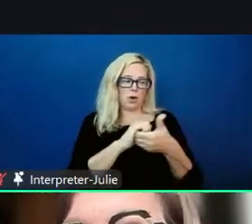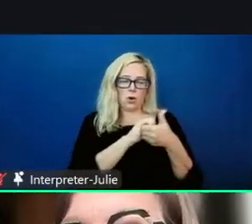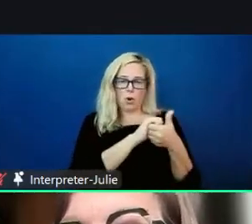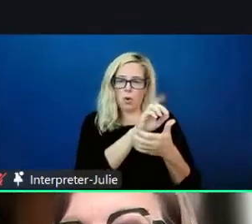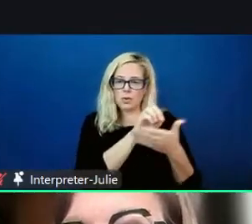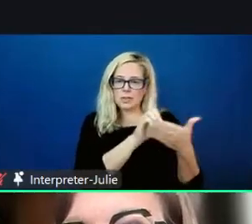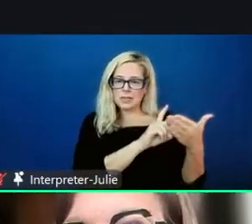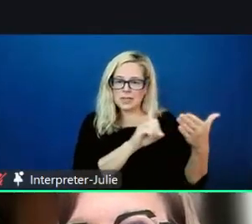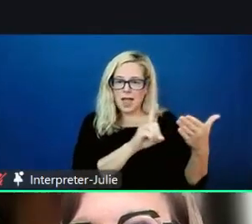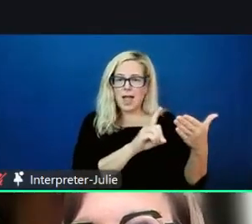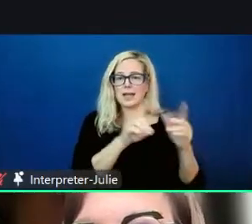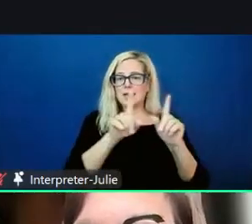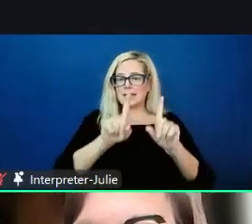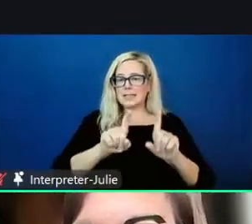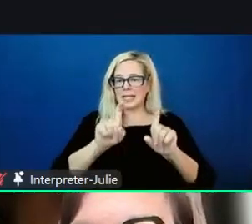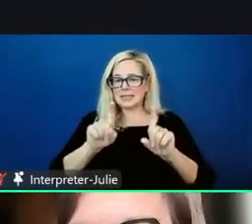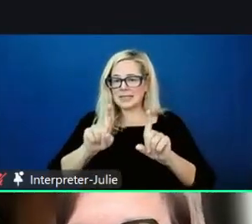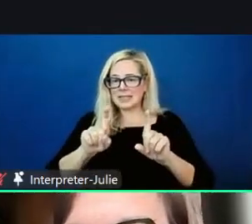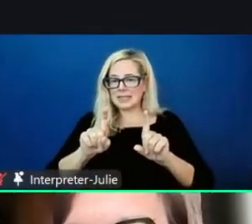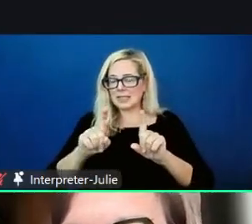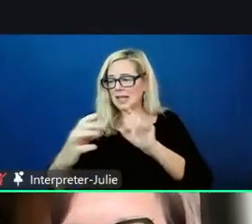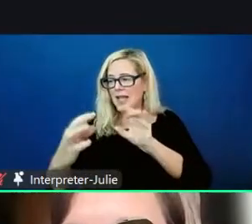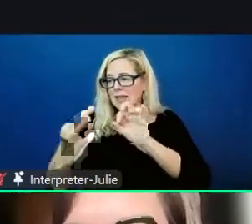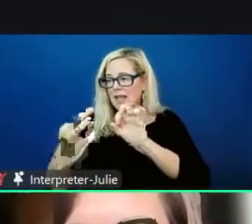to dissemination efforts.